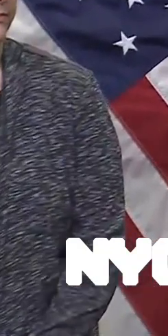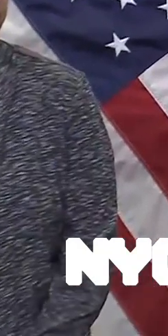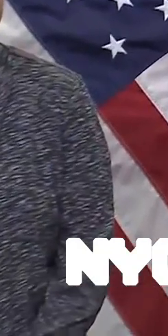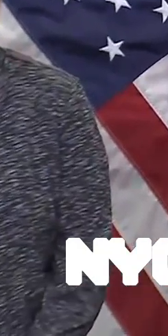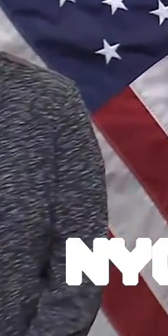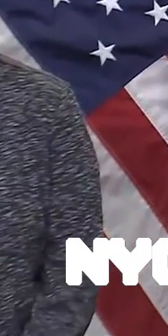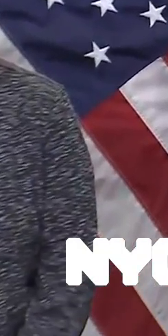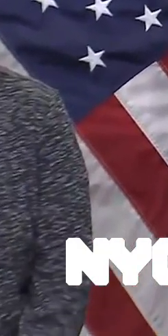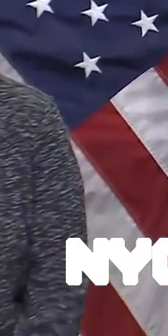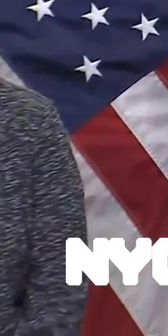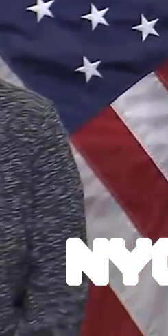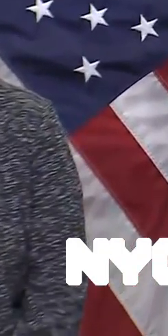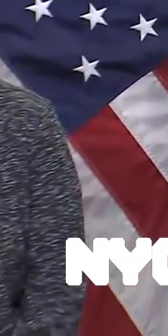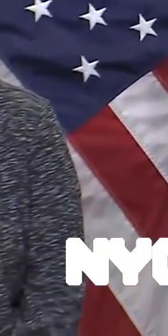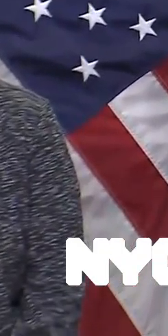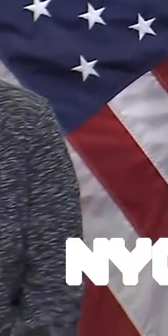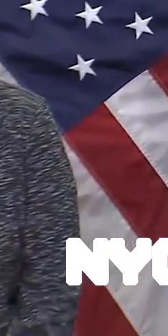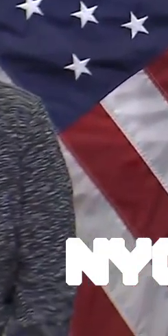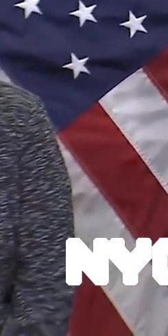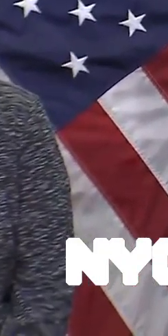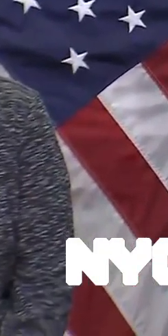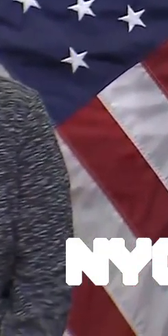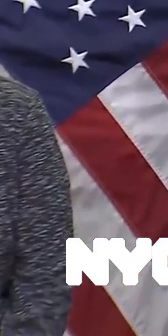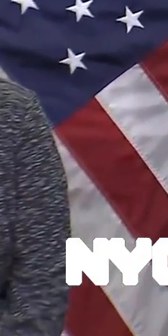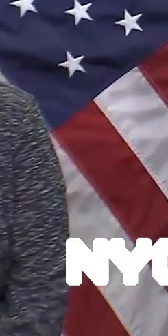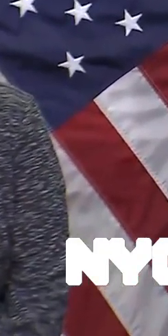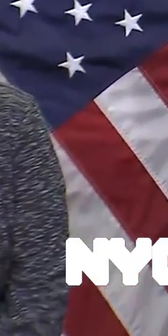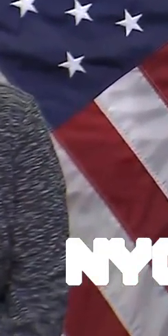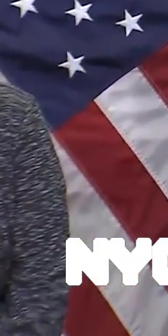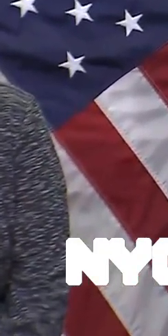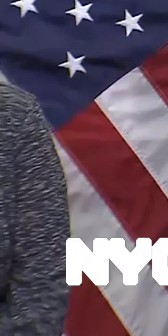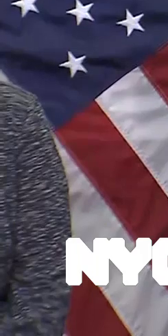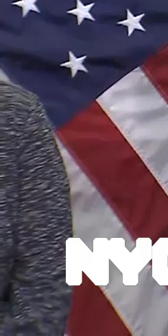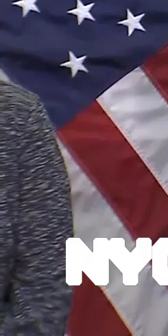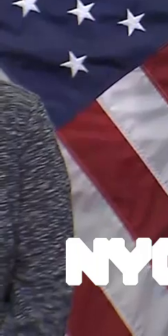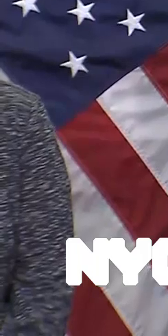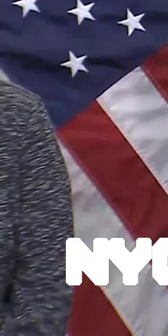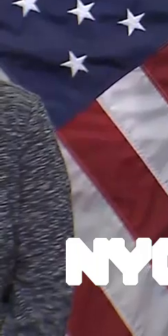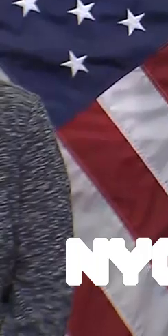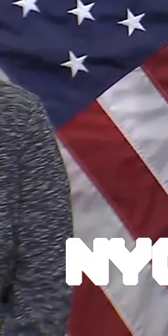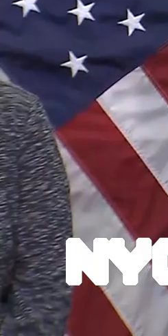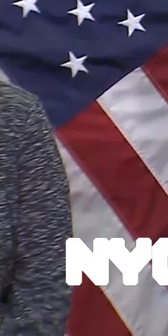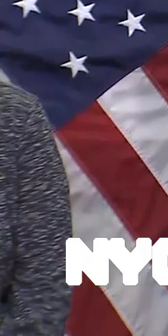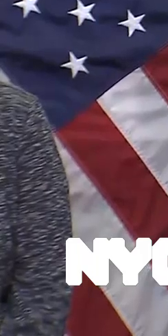THE WORK THEY'VE DONE. WE IMPANELED THIS GROUP BECAUSE THEY WANTED TO HEAR NEW IDEAS BAOUT